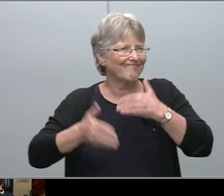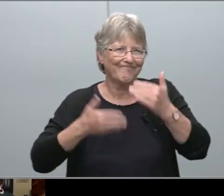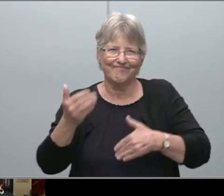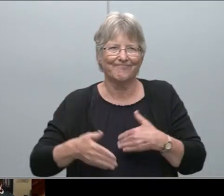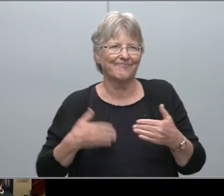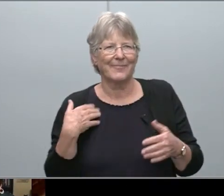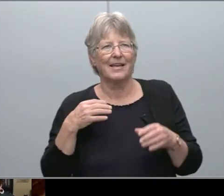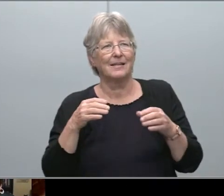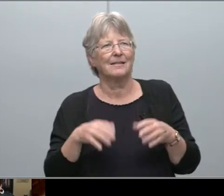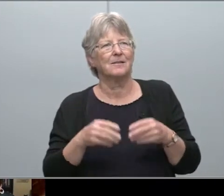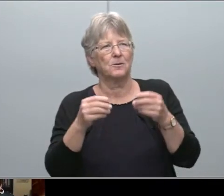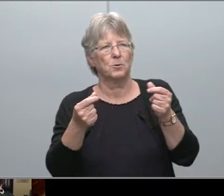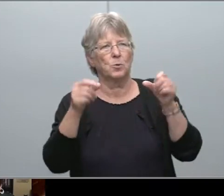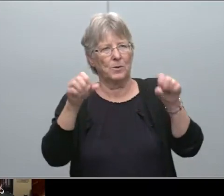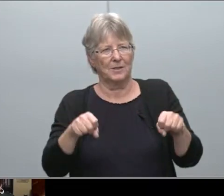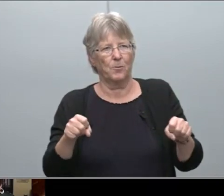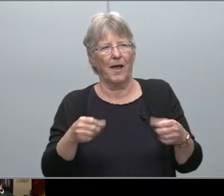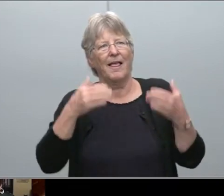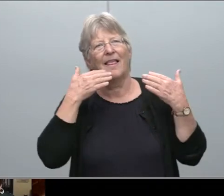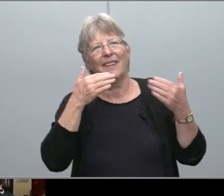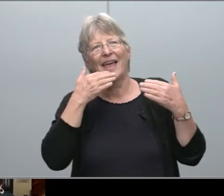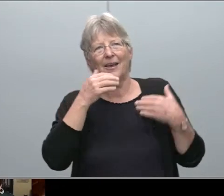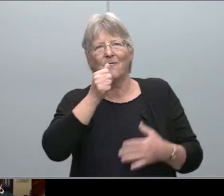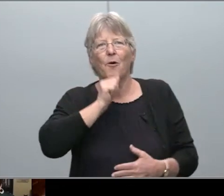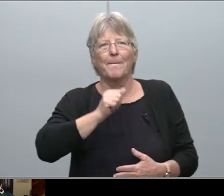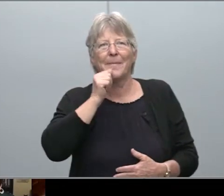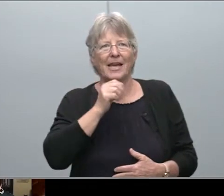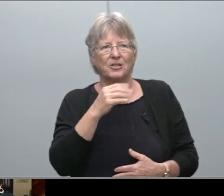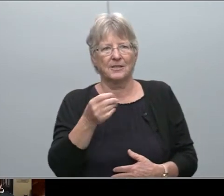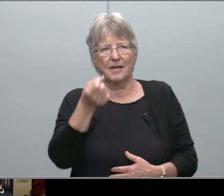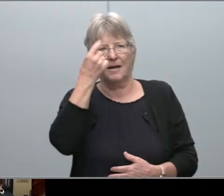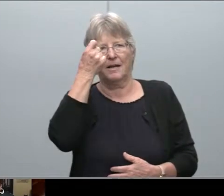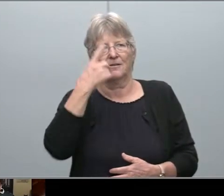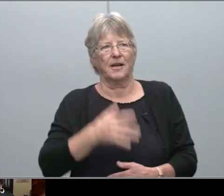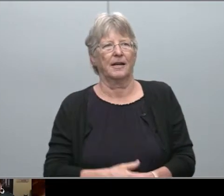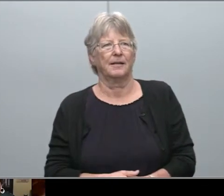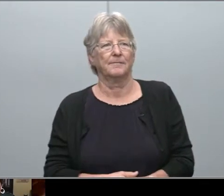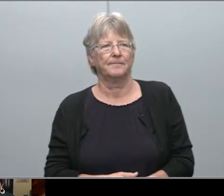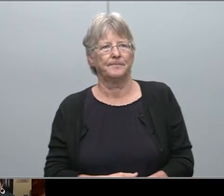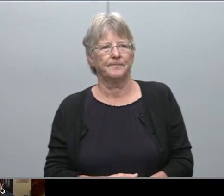And I wanna thank Robin, Dr. Simon, for allowing us and inviting us to speak today.